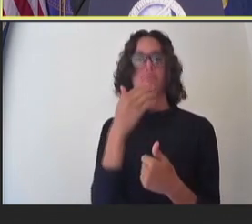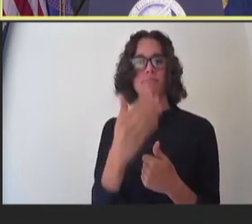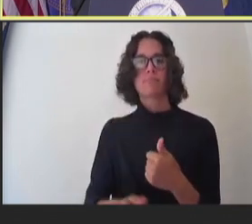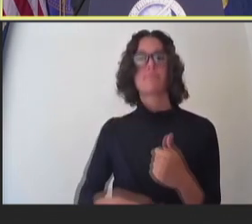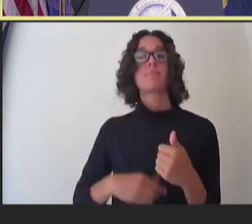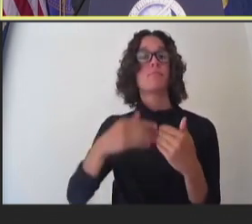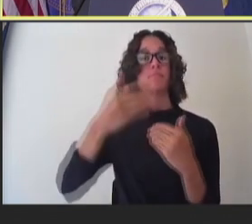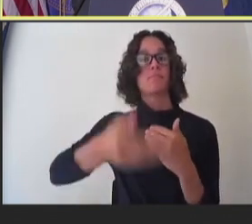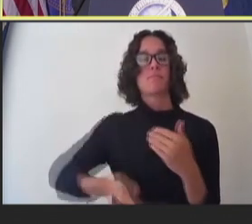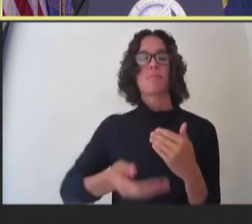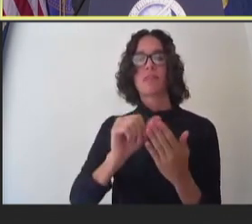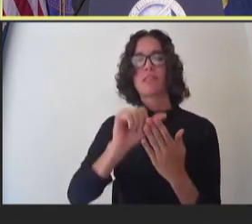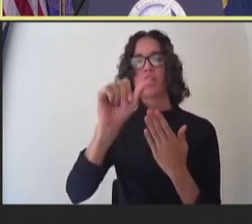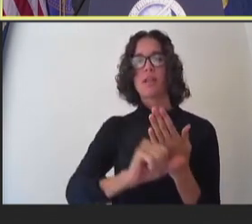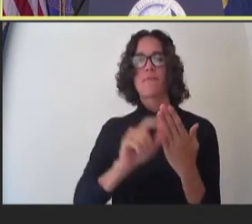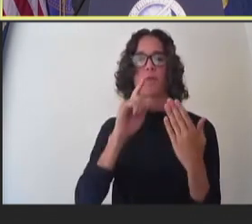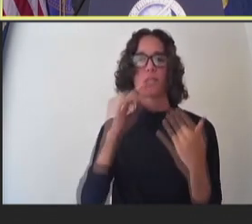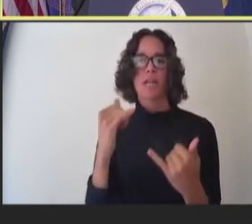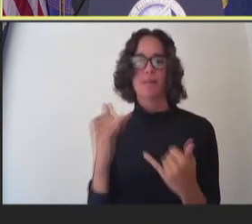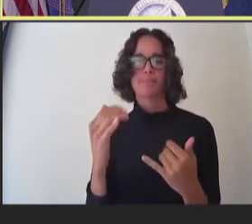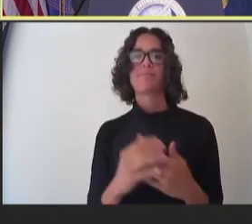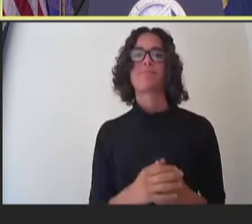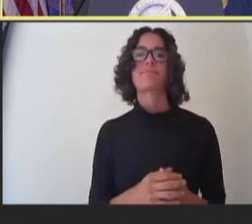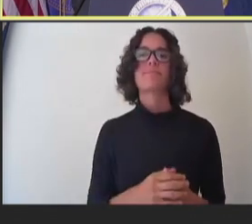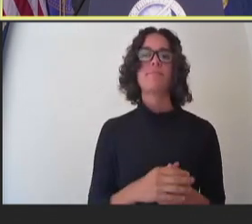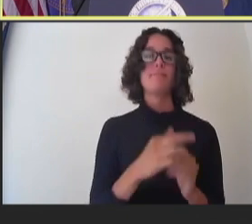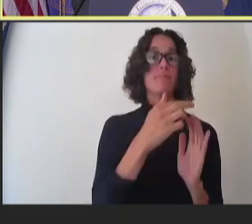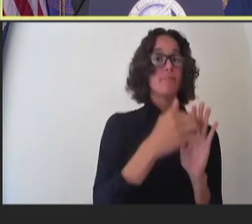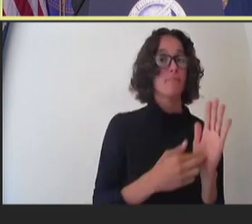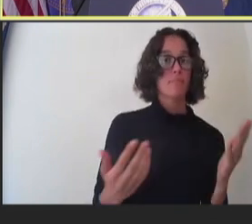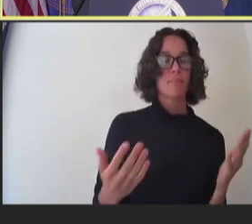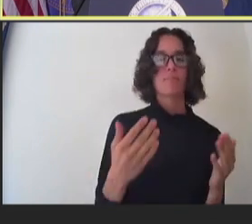of housekeeping, I want to make sure everyone is aware that this is a public meeting, and it's